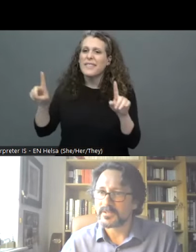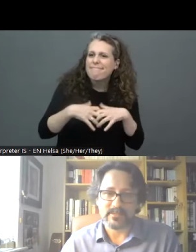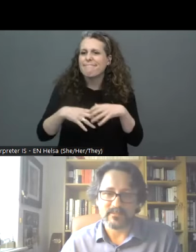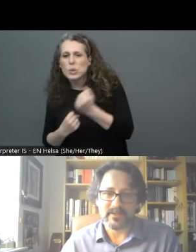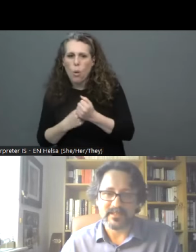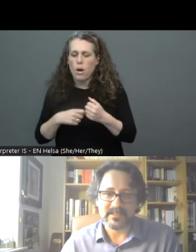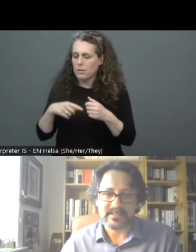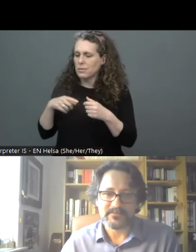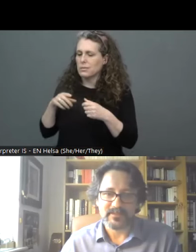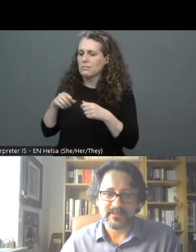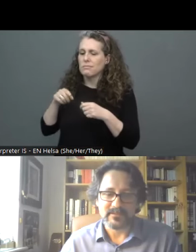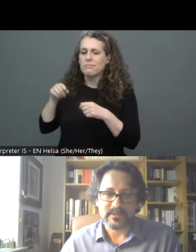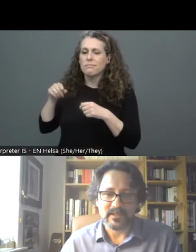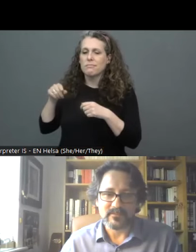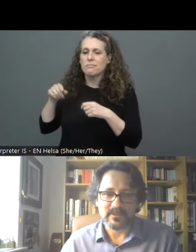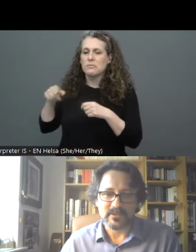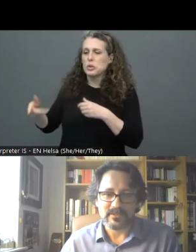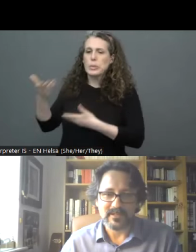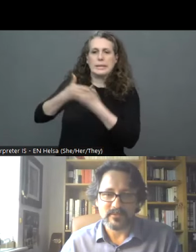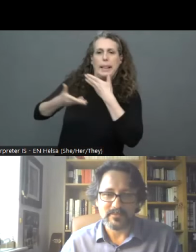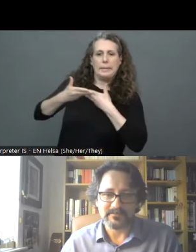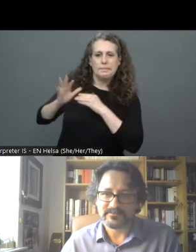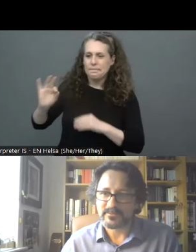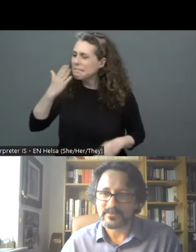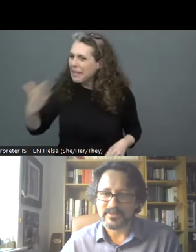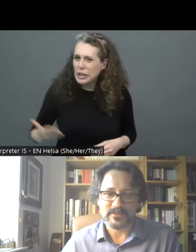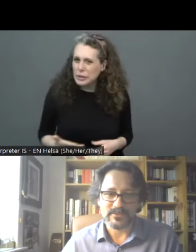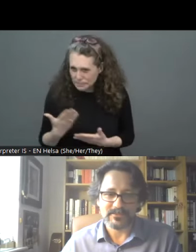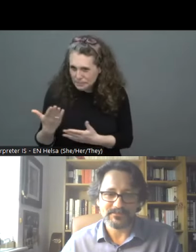some of the findings on behalf of DRG. Thank you very much. The floor is yours.